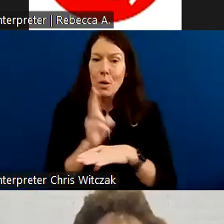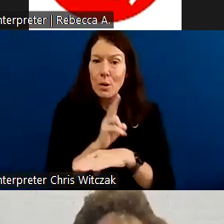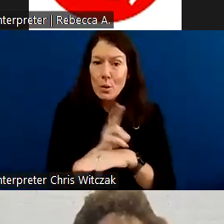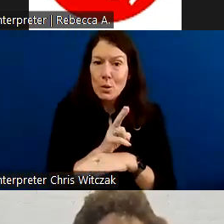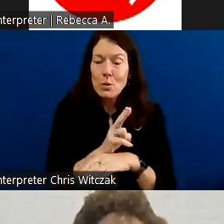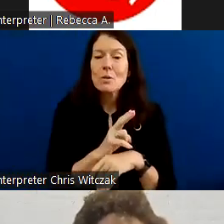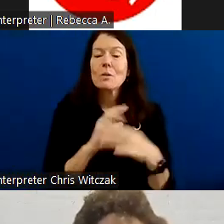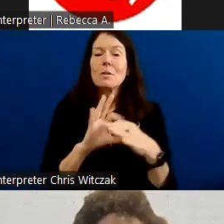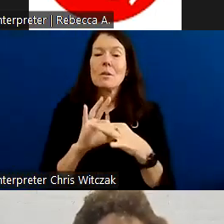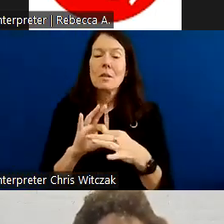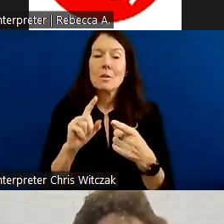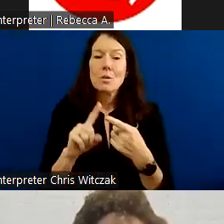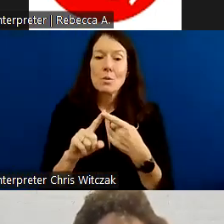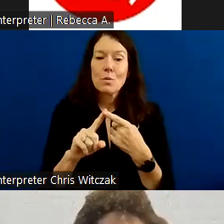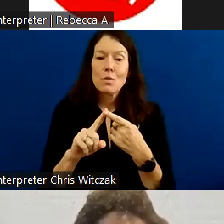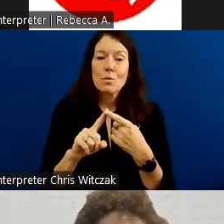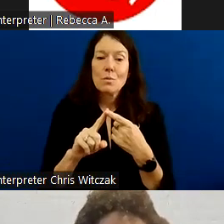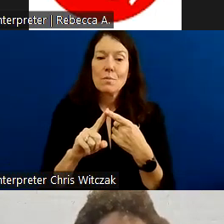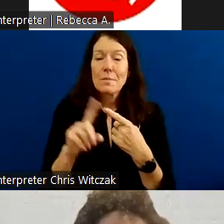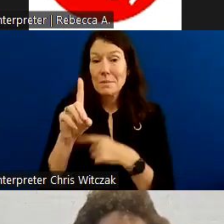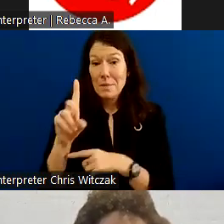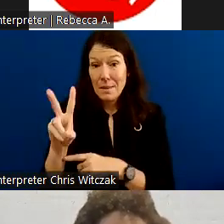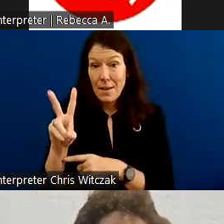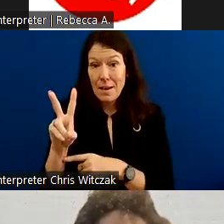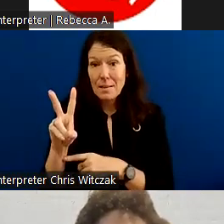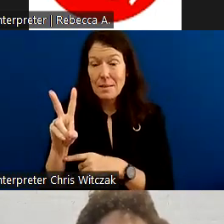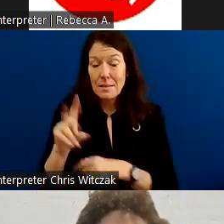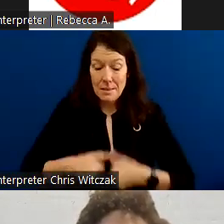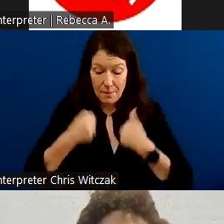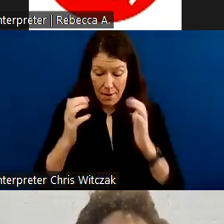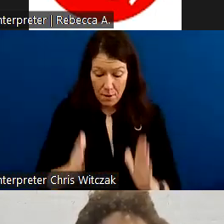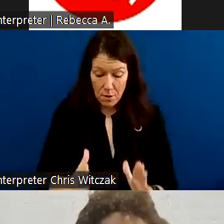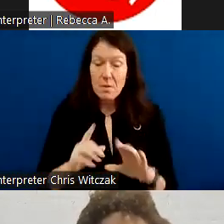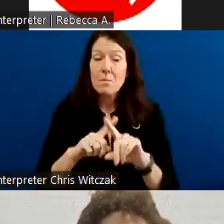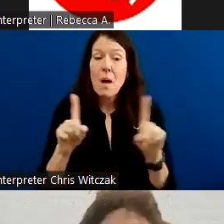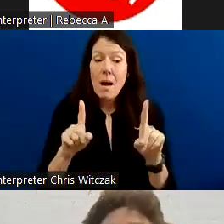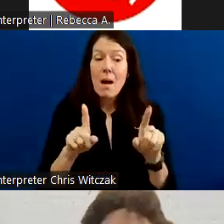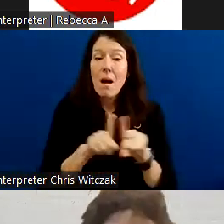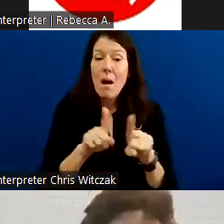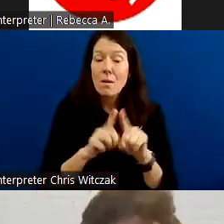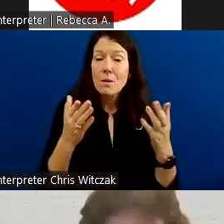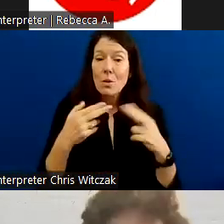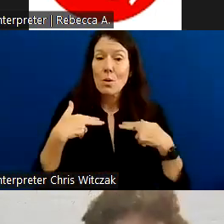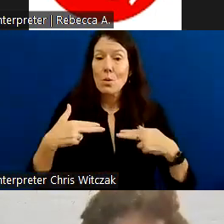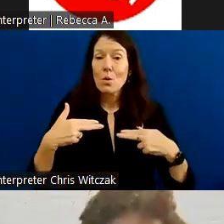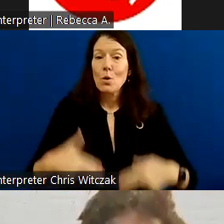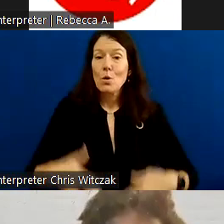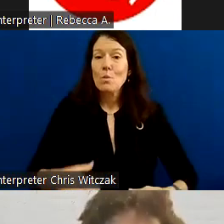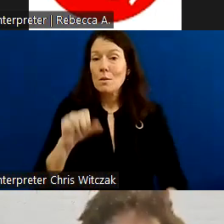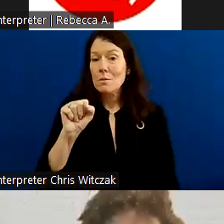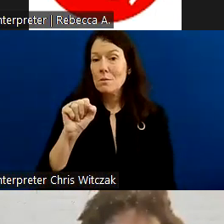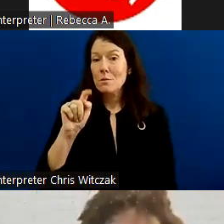in relation to a domestic violence survivors but also human trafficking and so I will turn